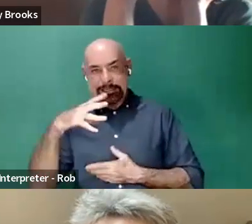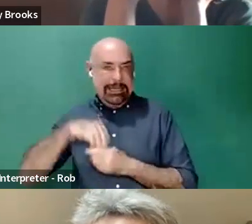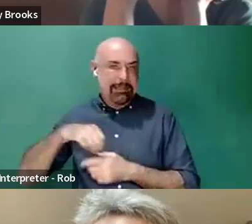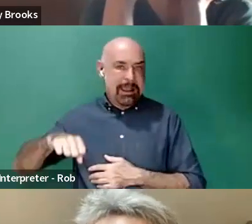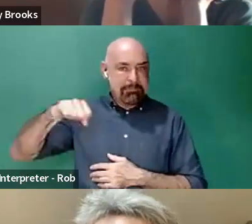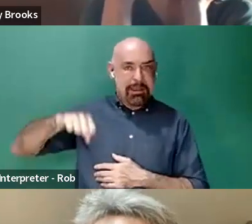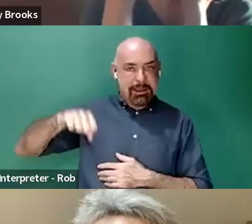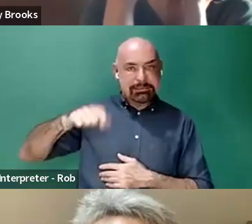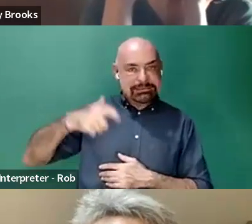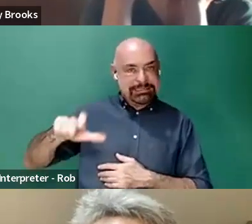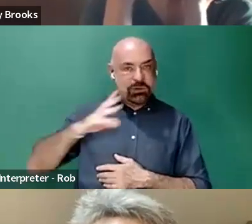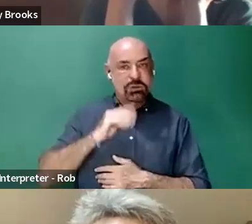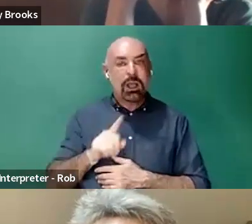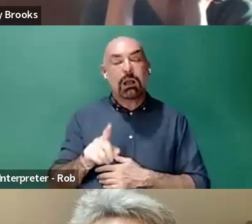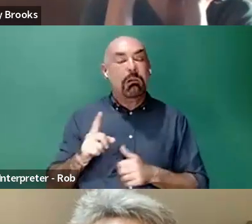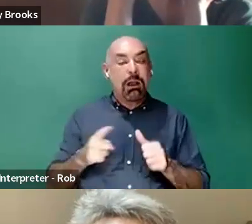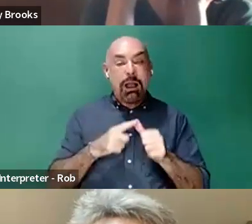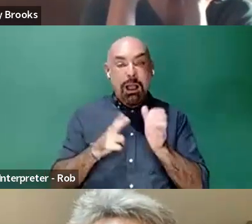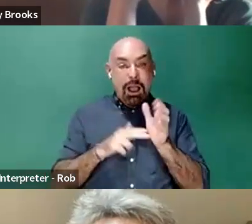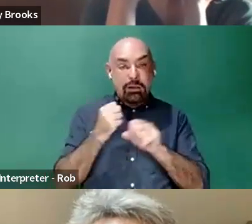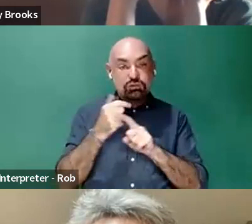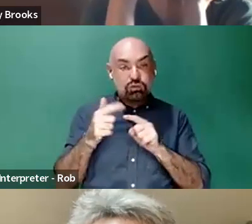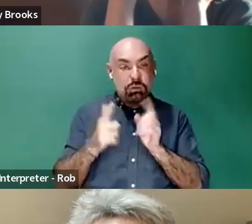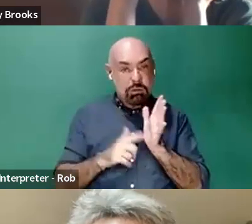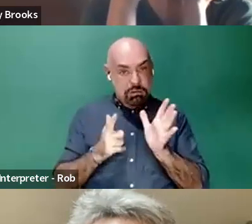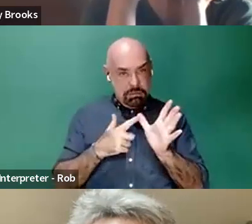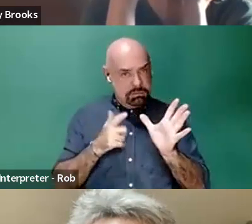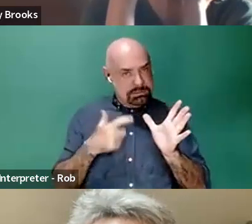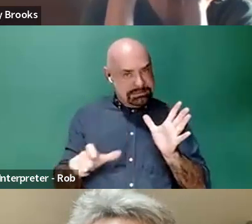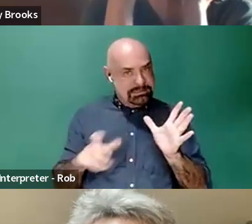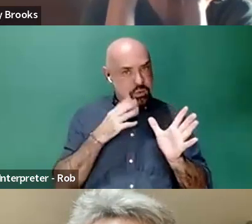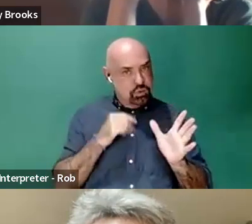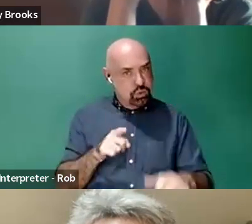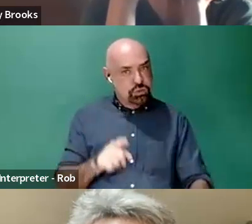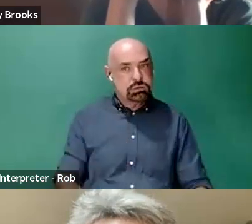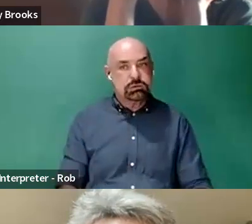Angela can answer this one because she does use them still regularly.